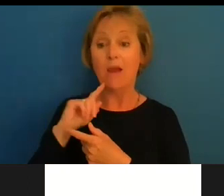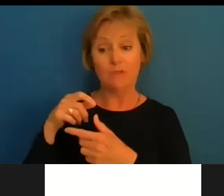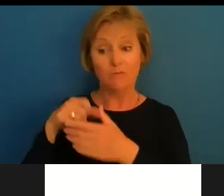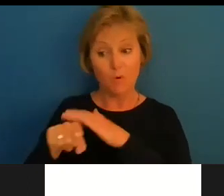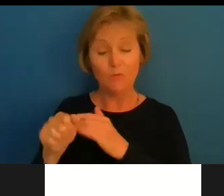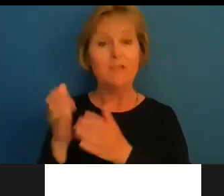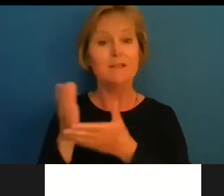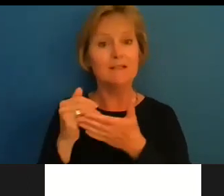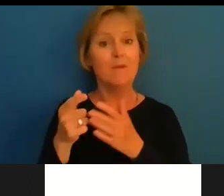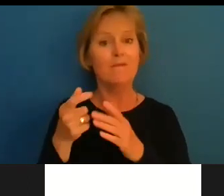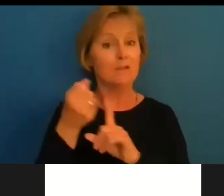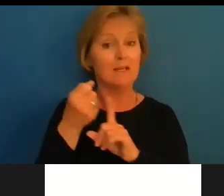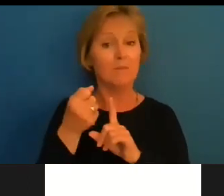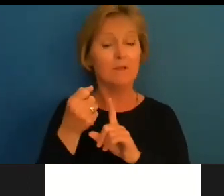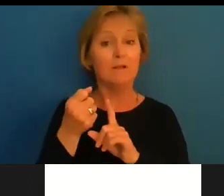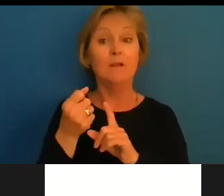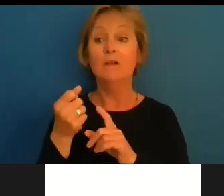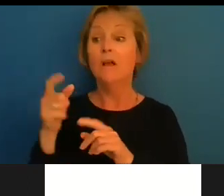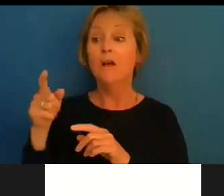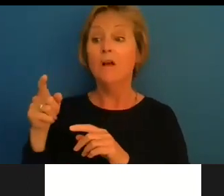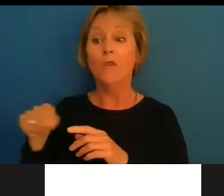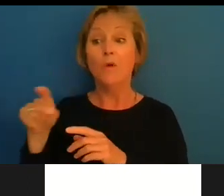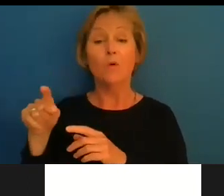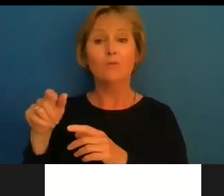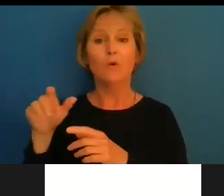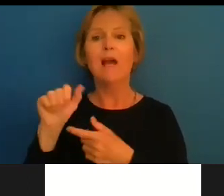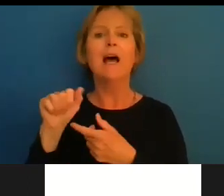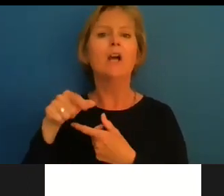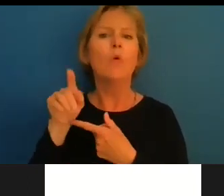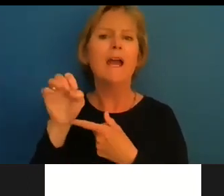For the ones that were acquired, I had to get used to it.